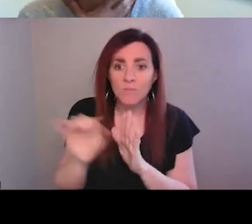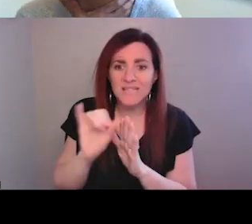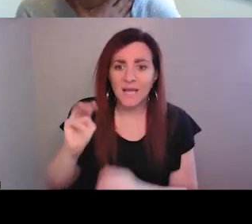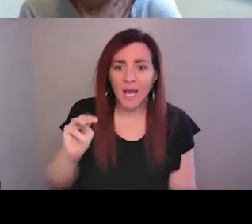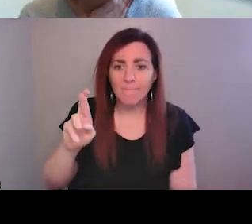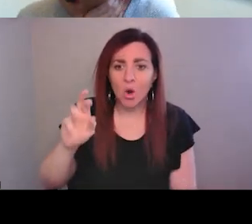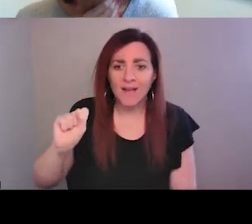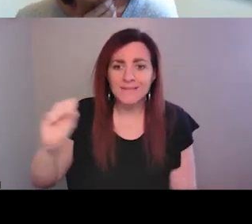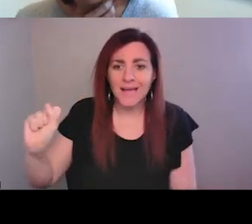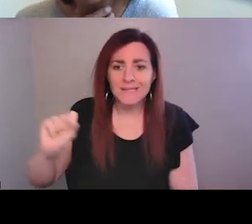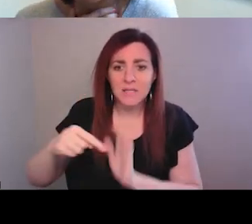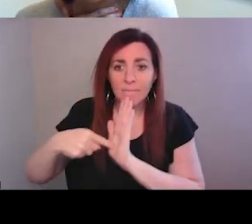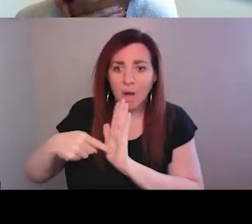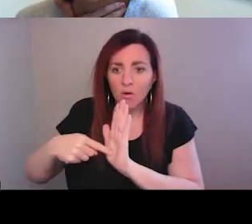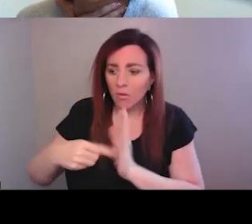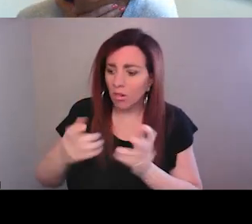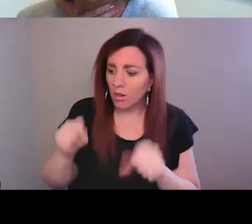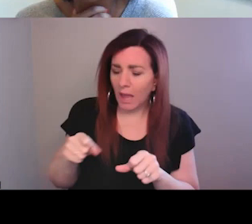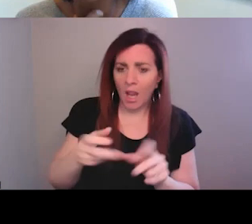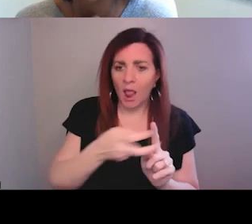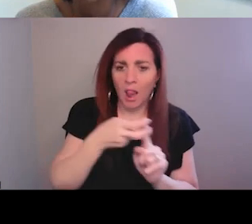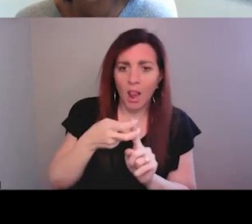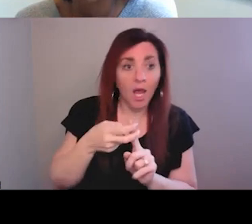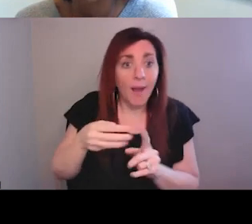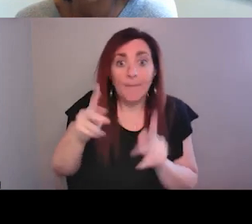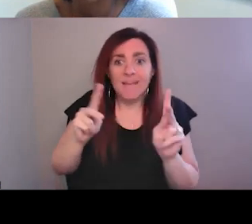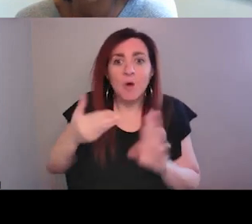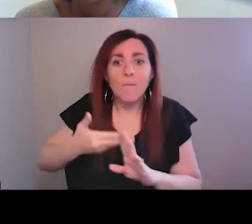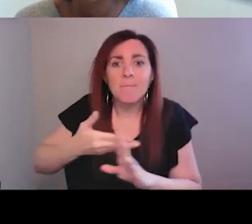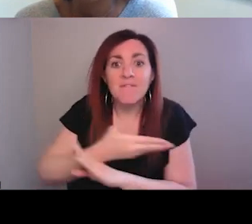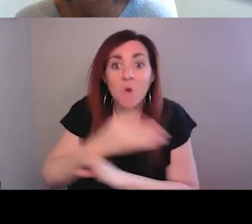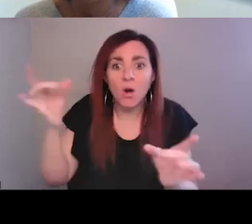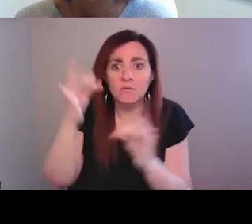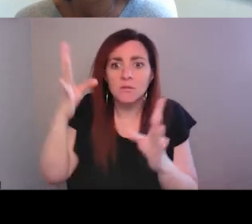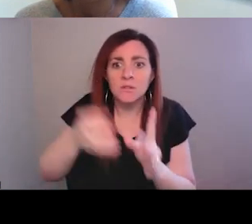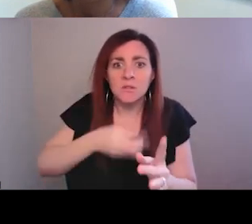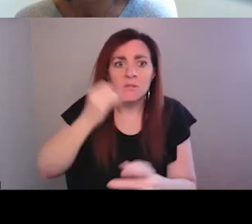MODEL WHERE WE CAN GET PEOPLE BEFORE IT IS AN ACUTE SITUATION.